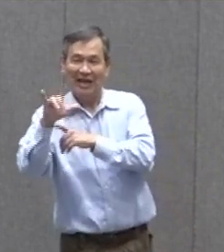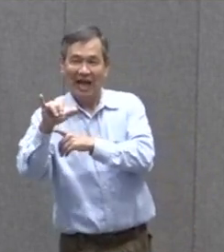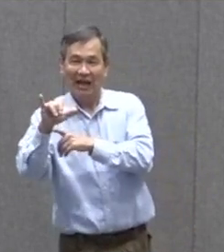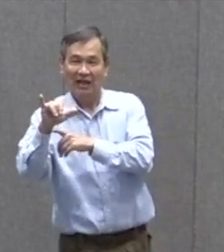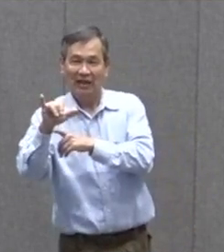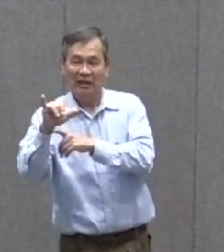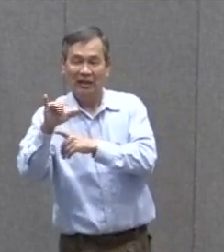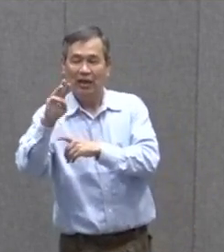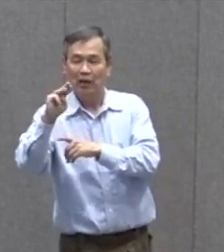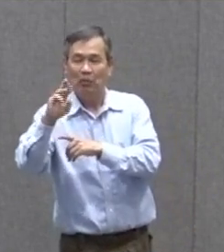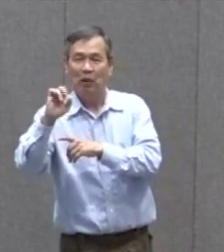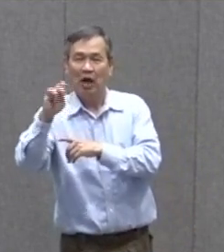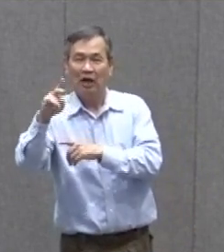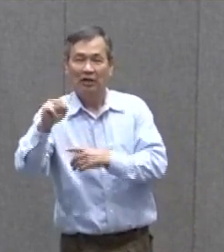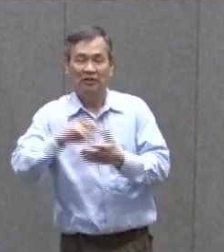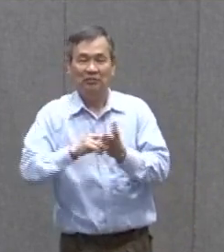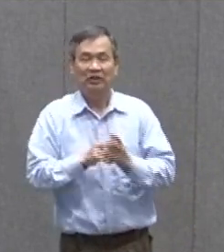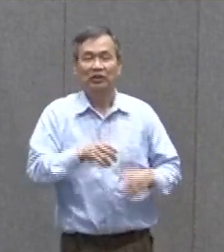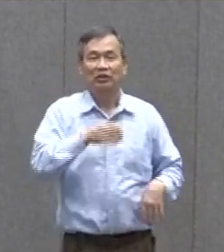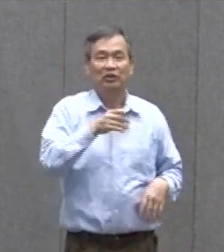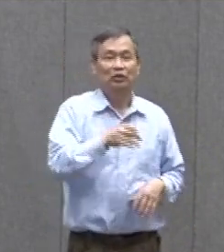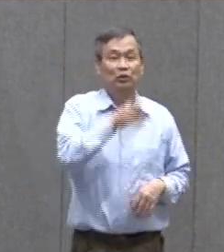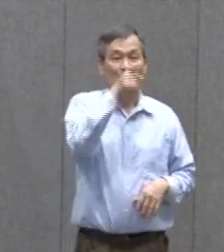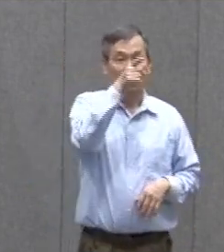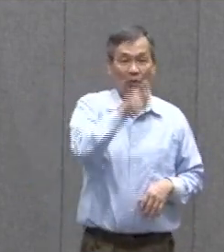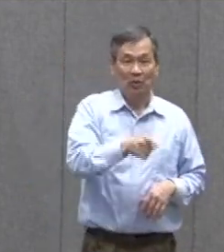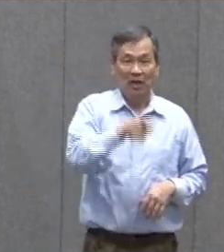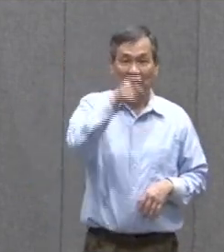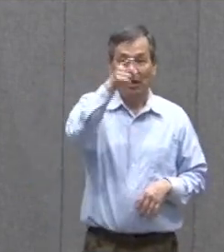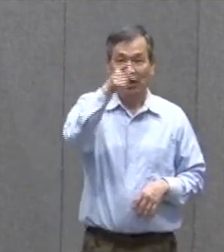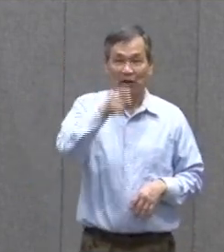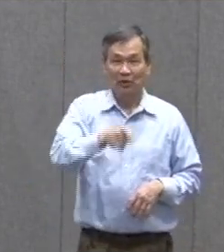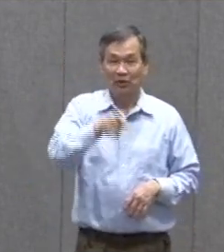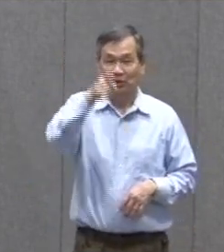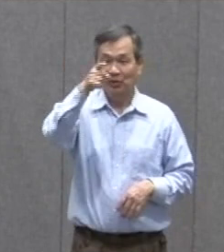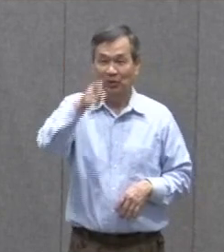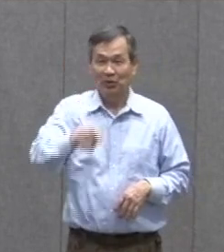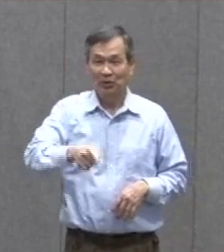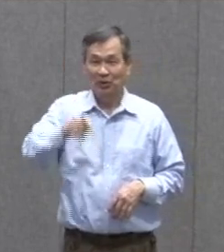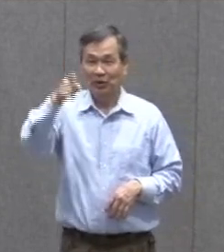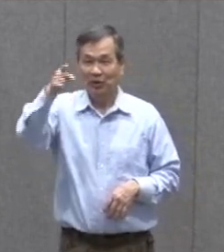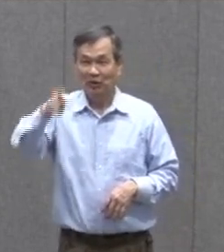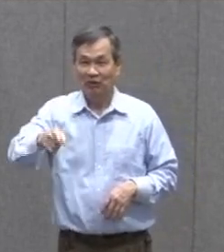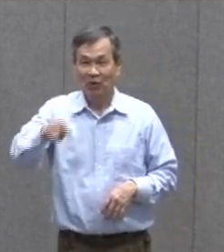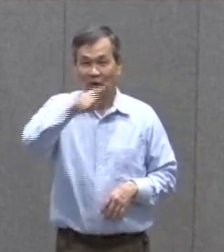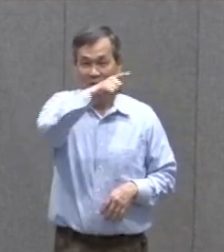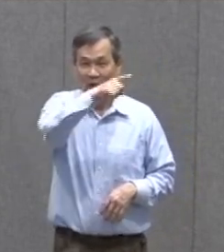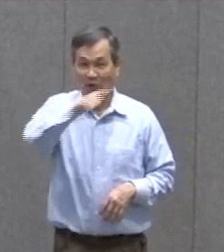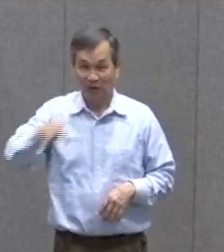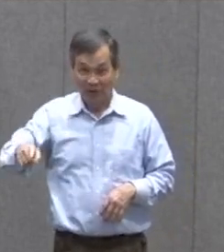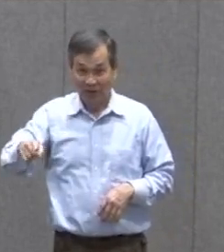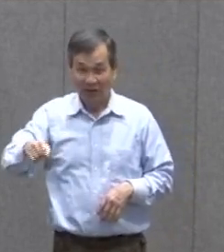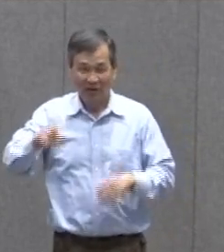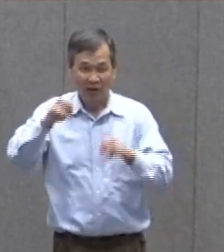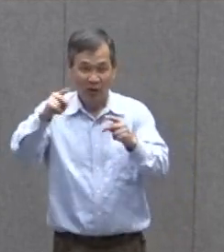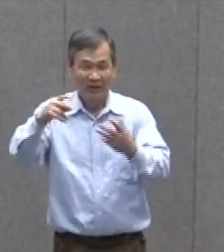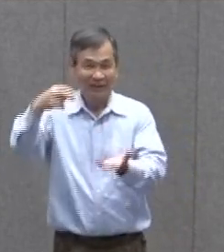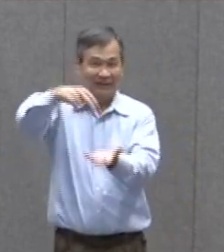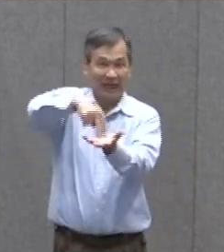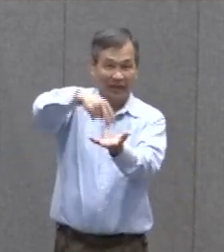except when we get to five, a group of five, we're gonna draw a diagonal line. So stand up and let's draw it in the air first.